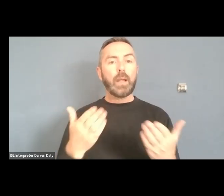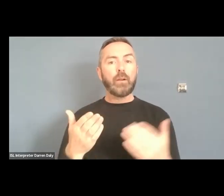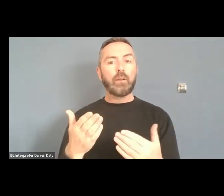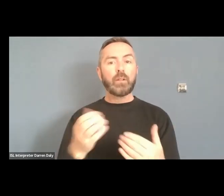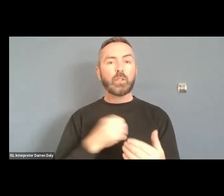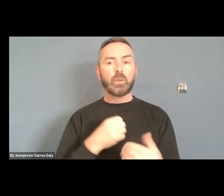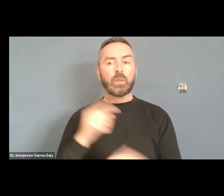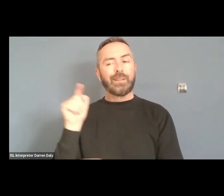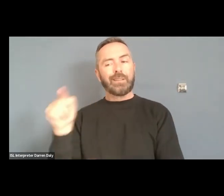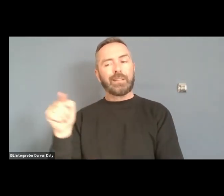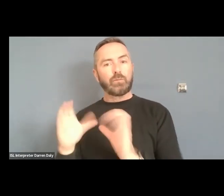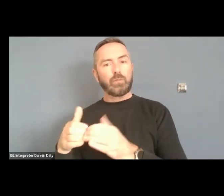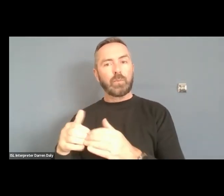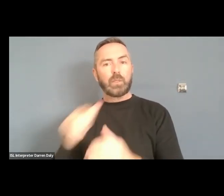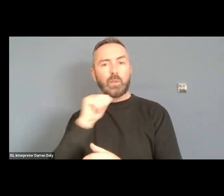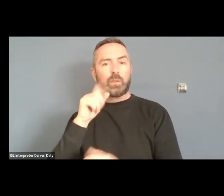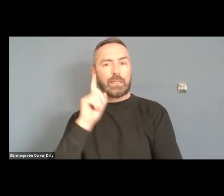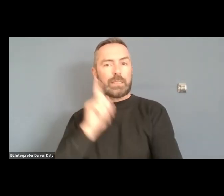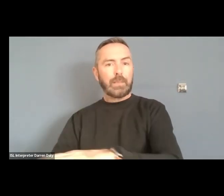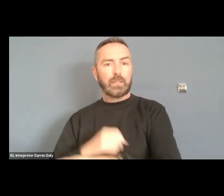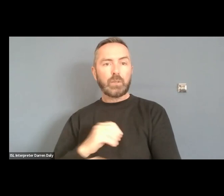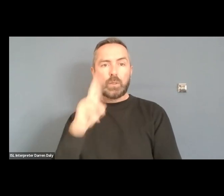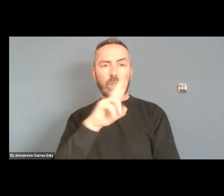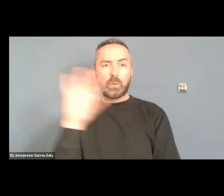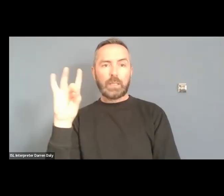so we can see that the percentages reported by the no disability group were